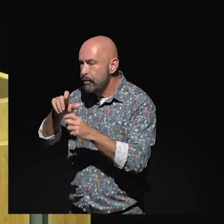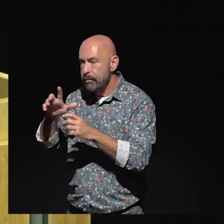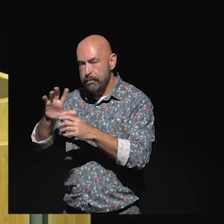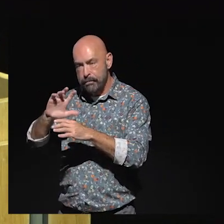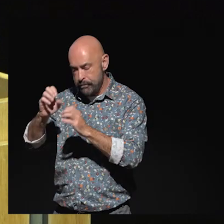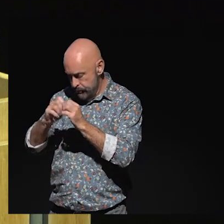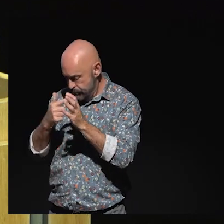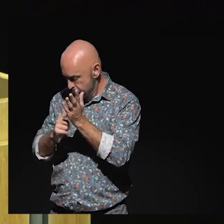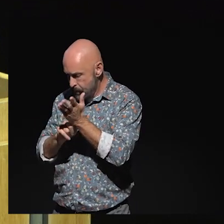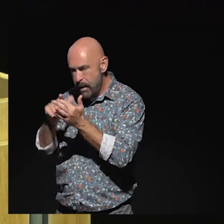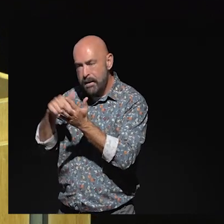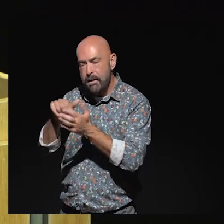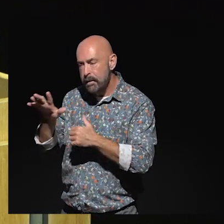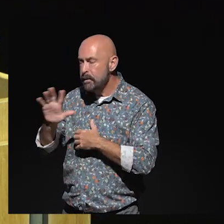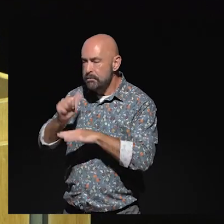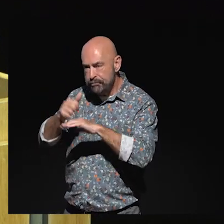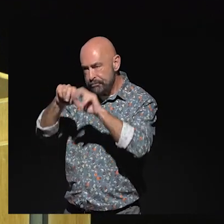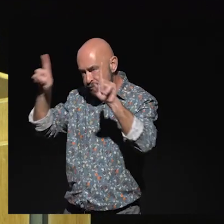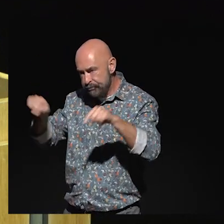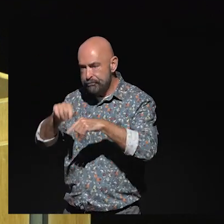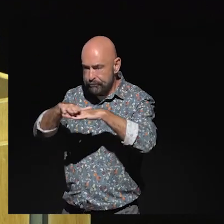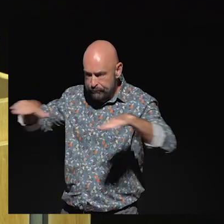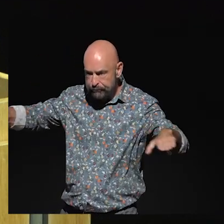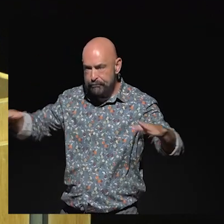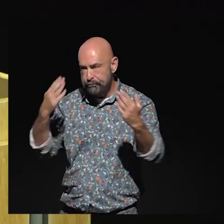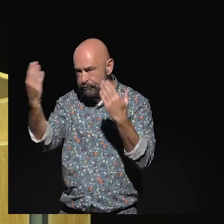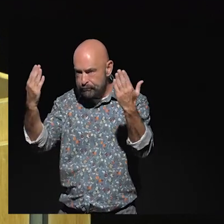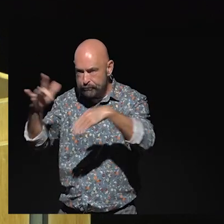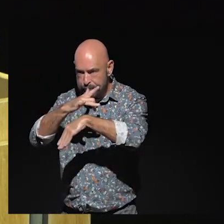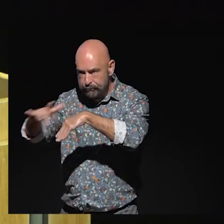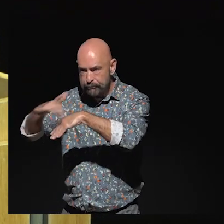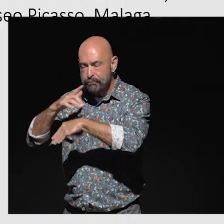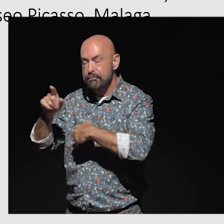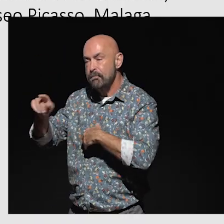designing stage sets, et cetera, et cetera, and actually, before they go,